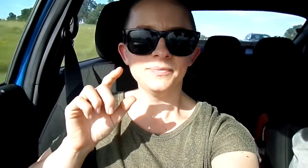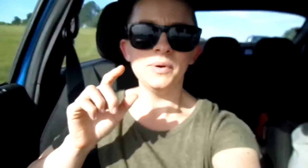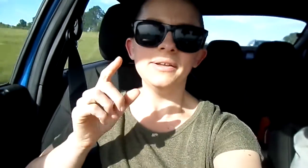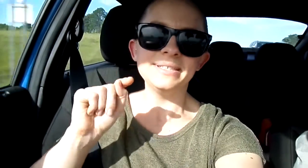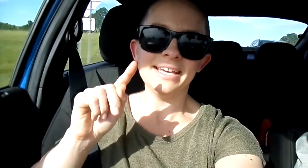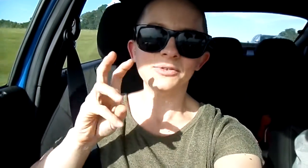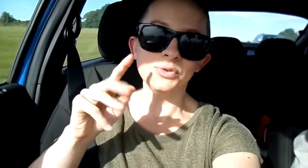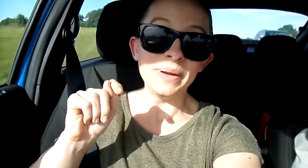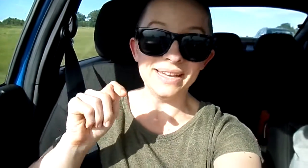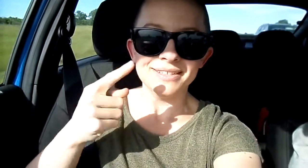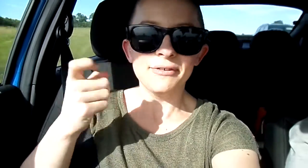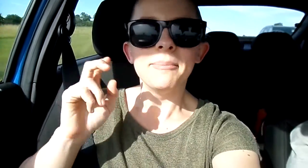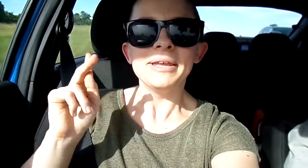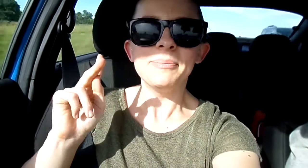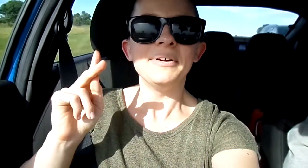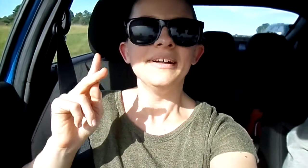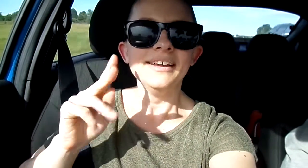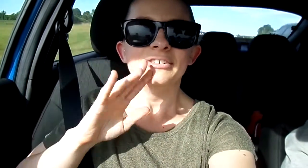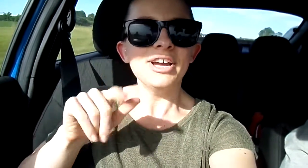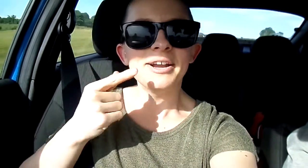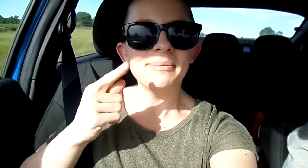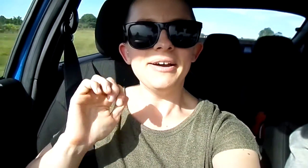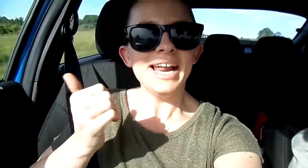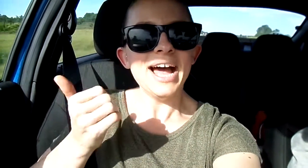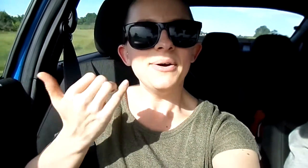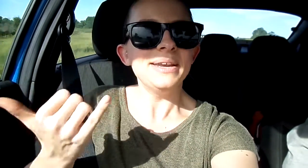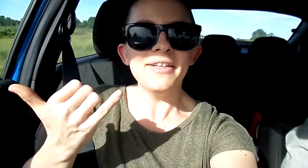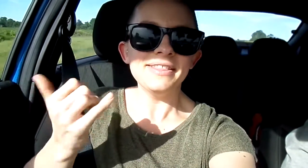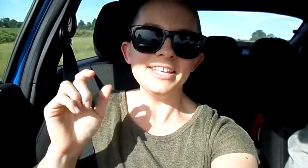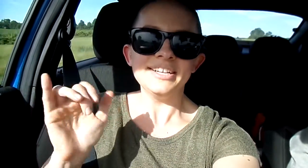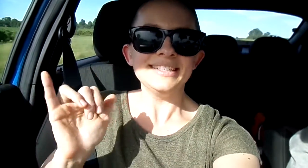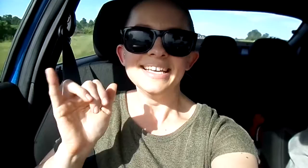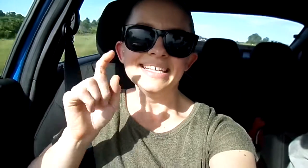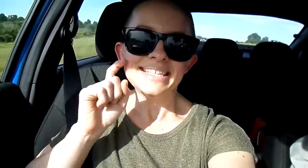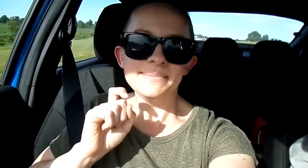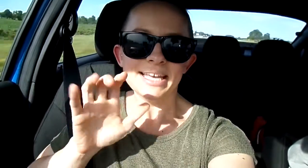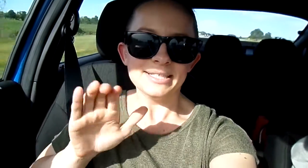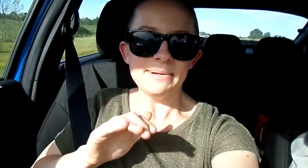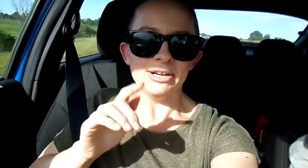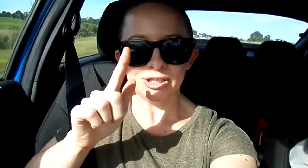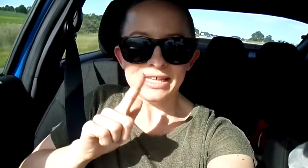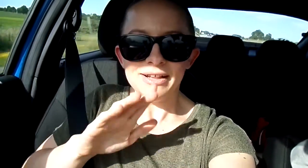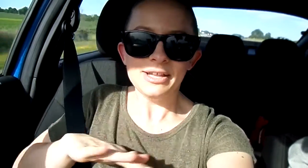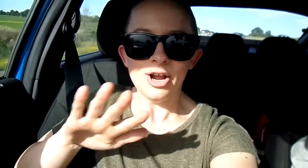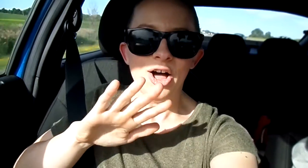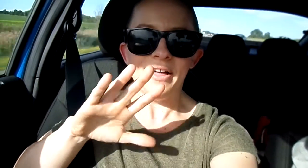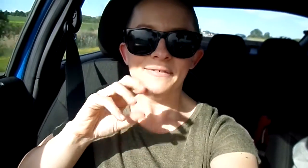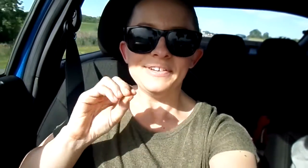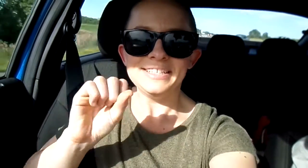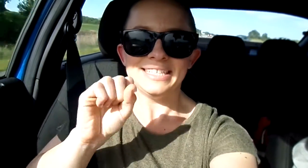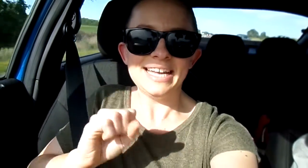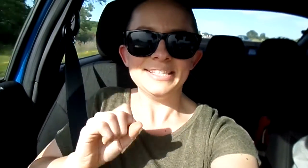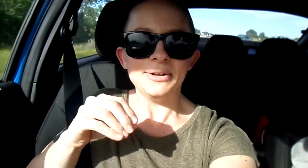well there was tweets from people talking about how now that there's same sex marriage legal in all 50 states